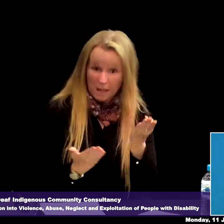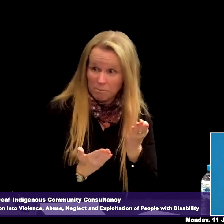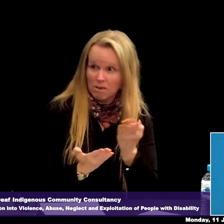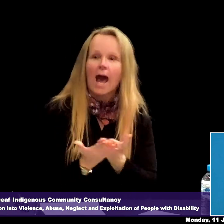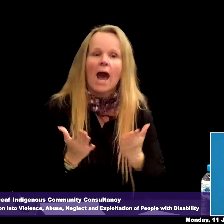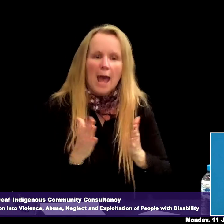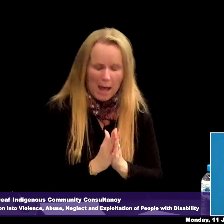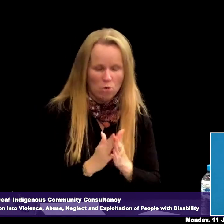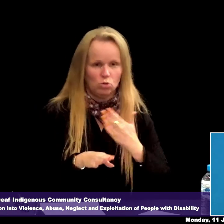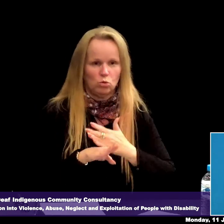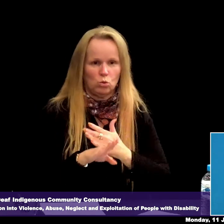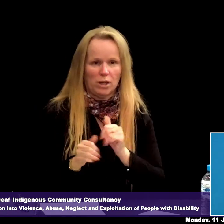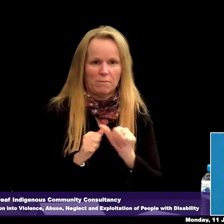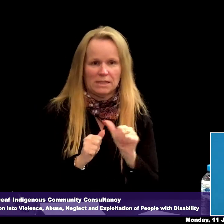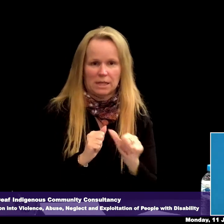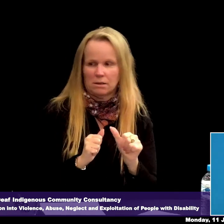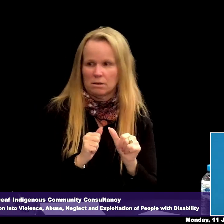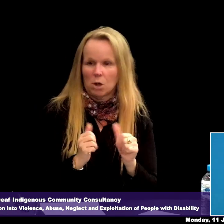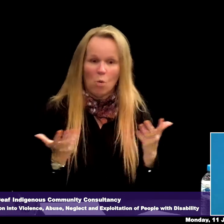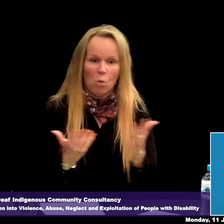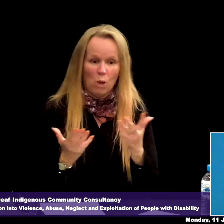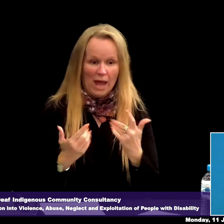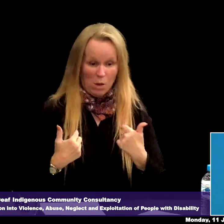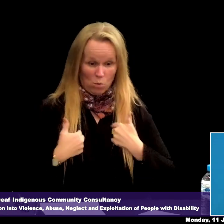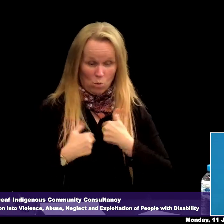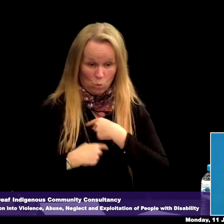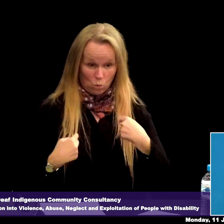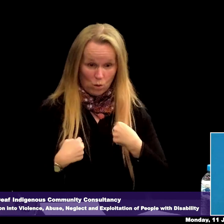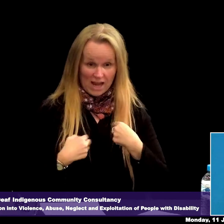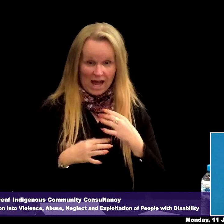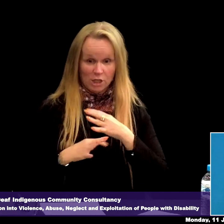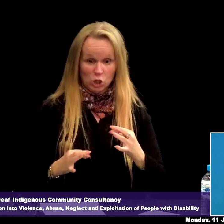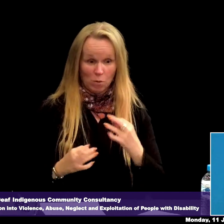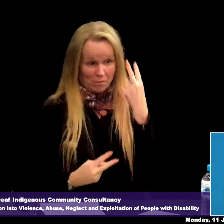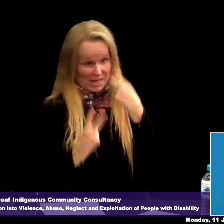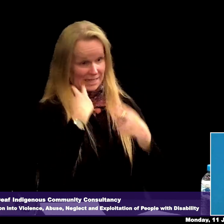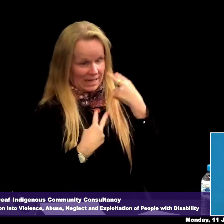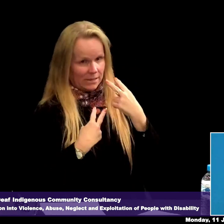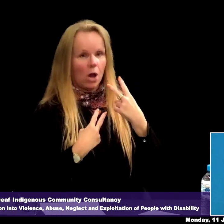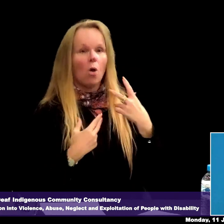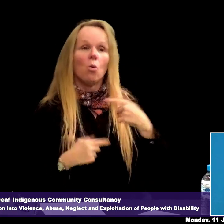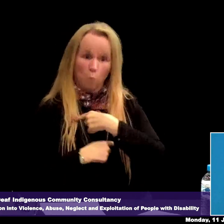would be able to advise them on how to work in the best kind of way where we are not